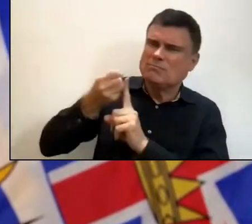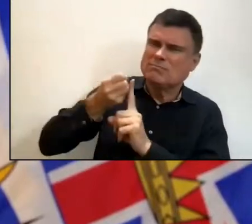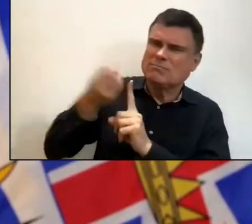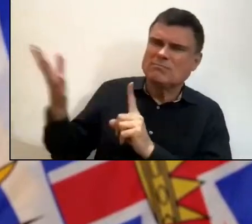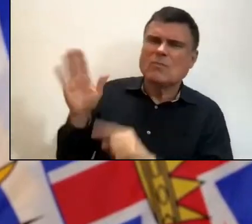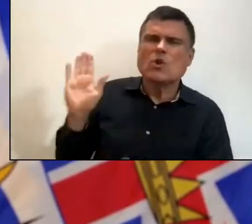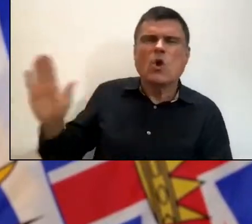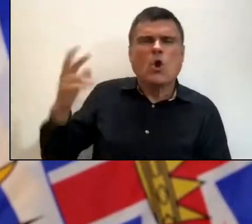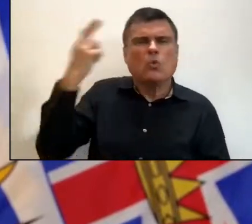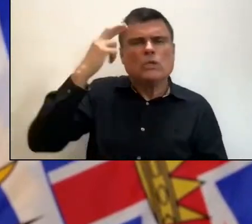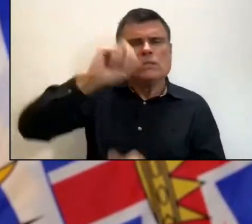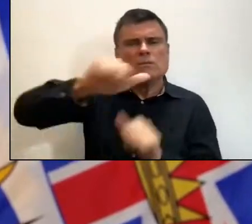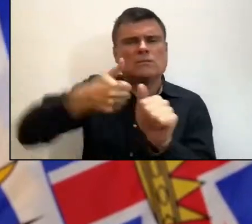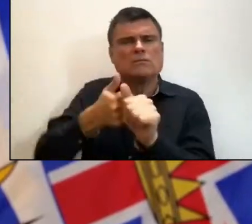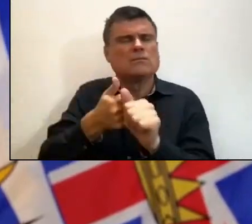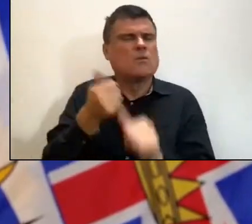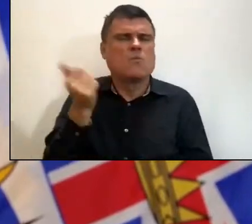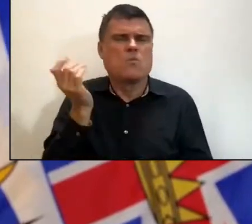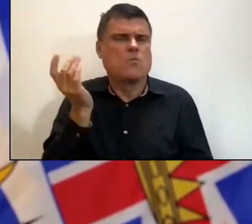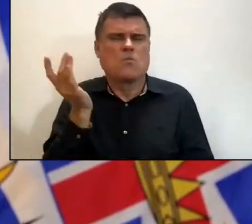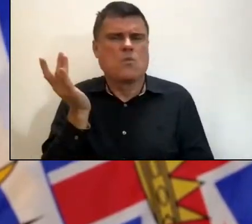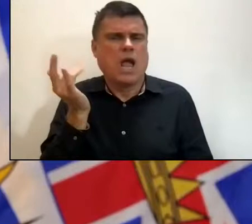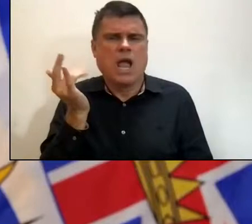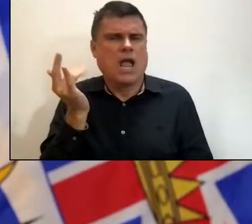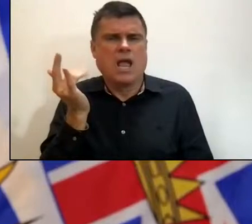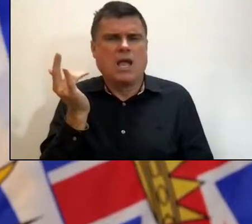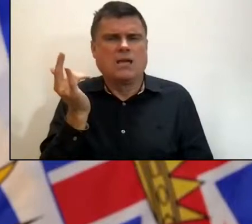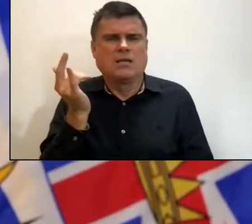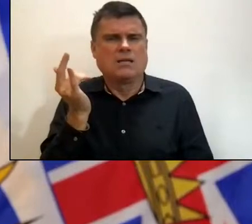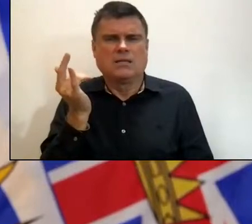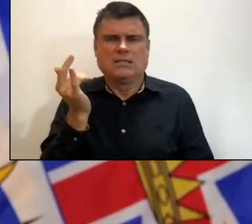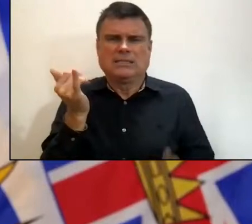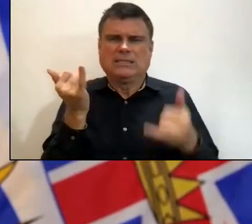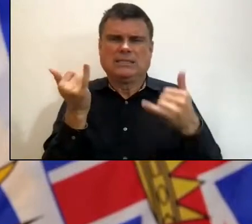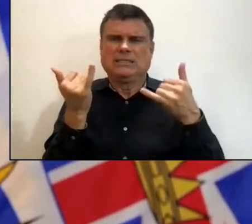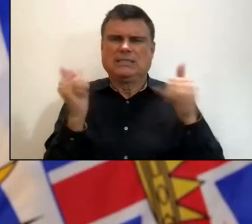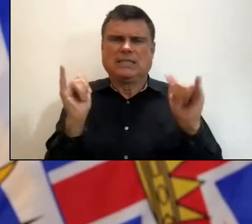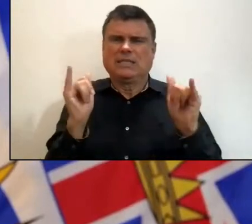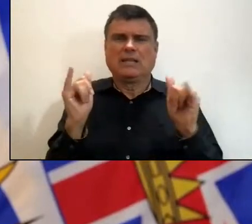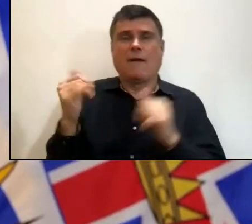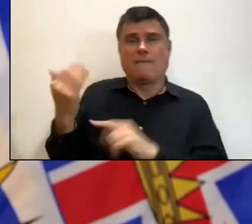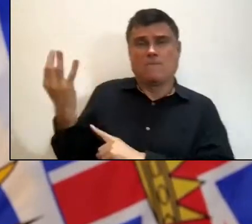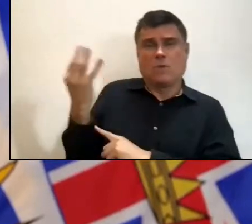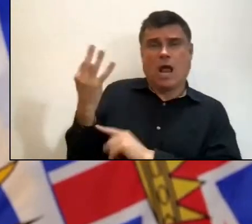rationale behind not putting